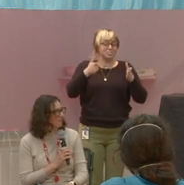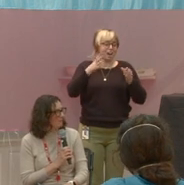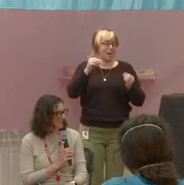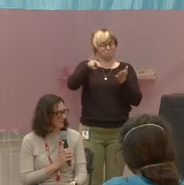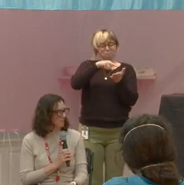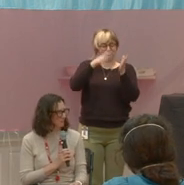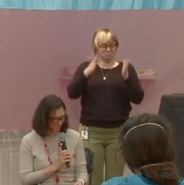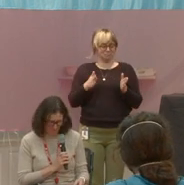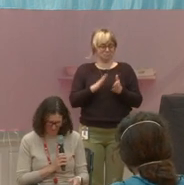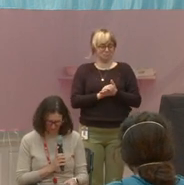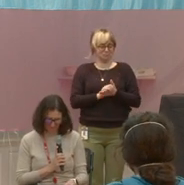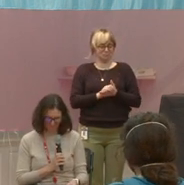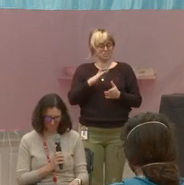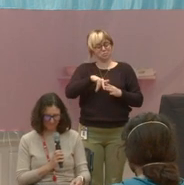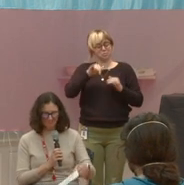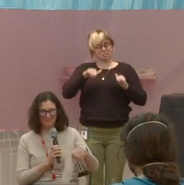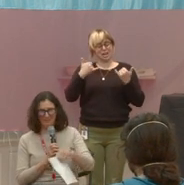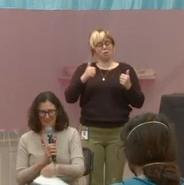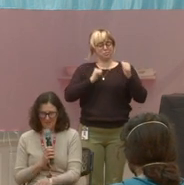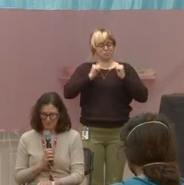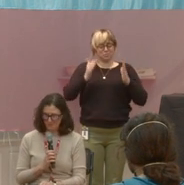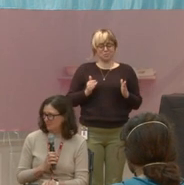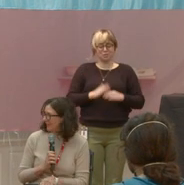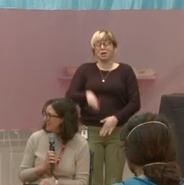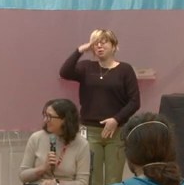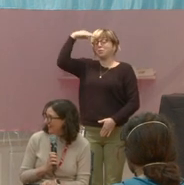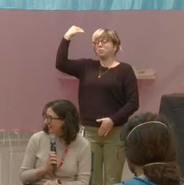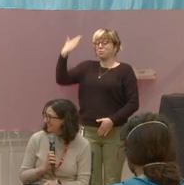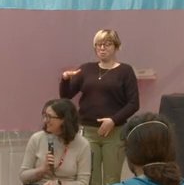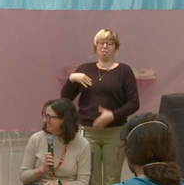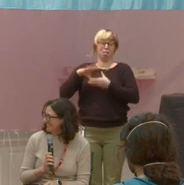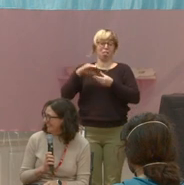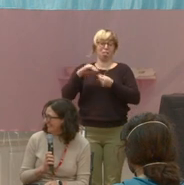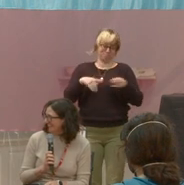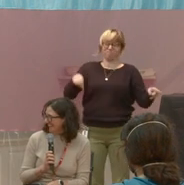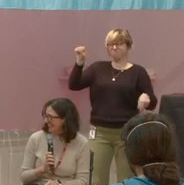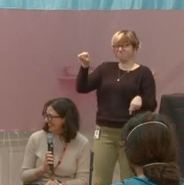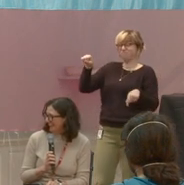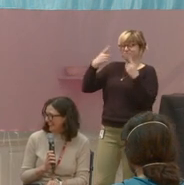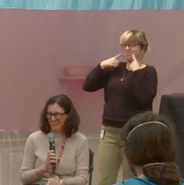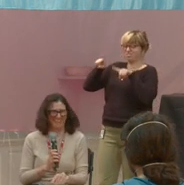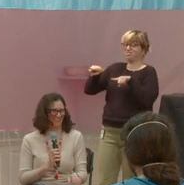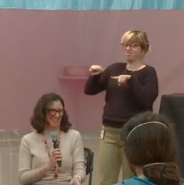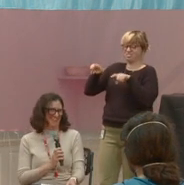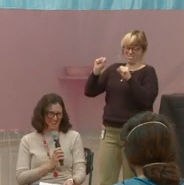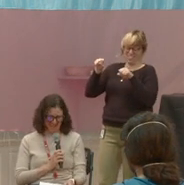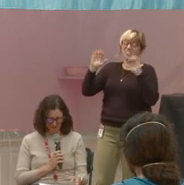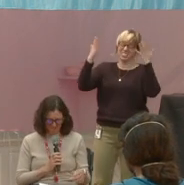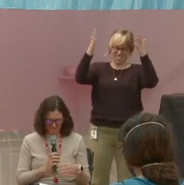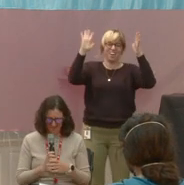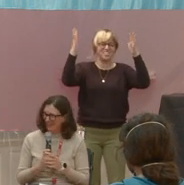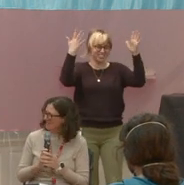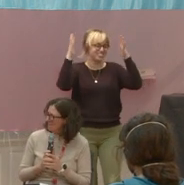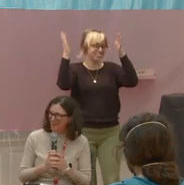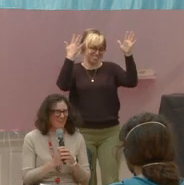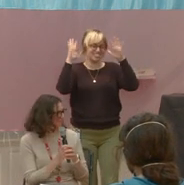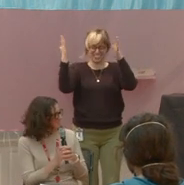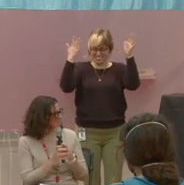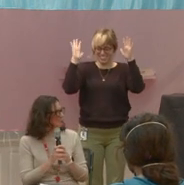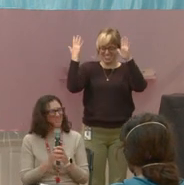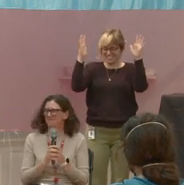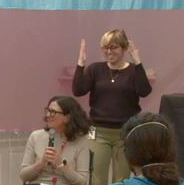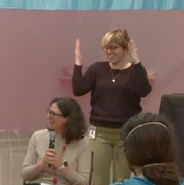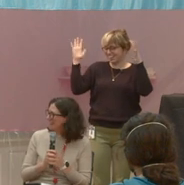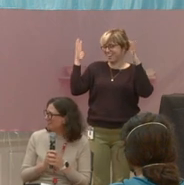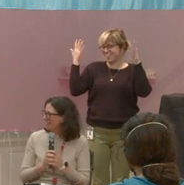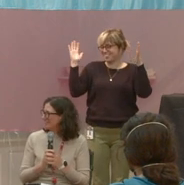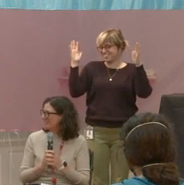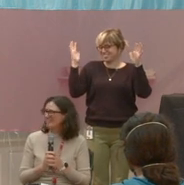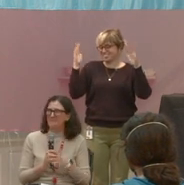of Opacity of Performance. Whew! because